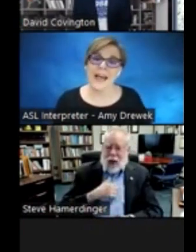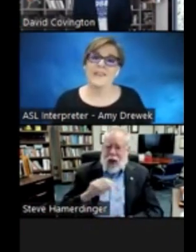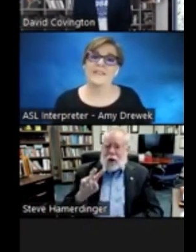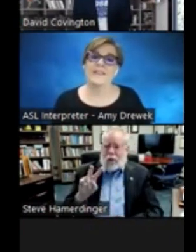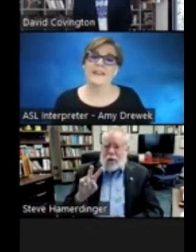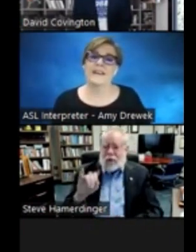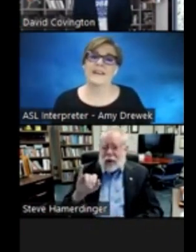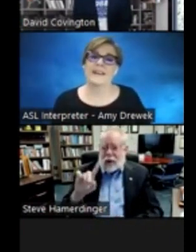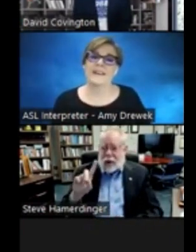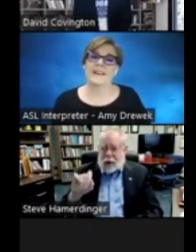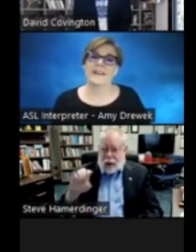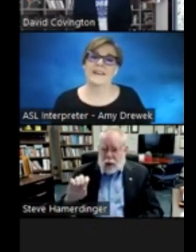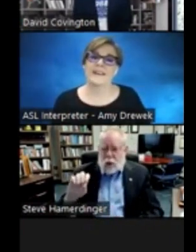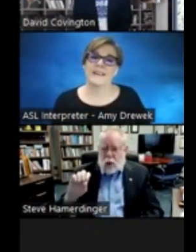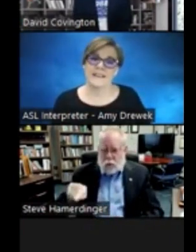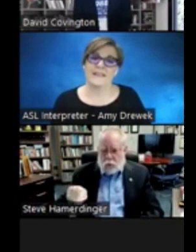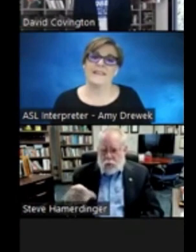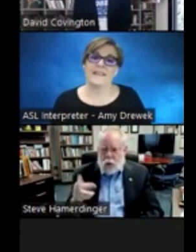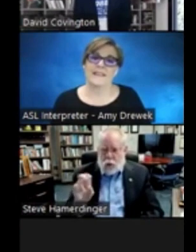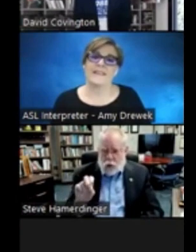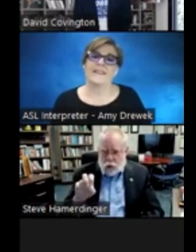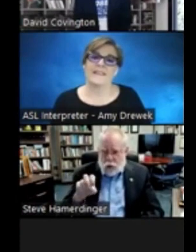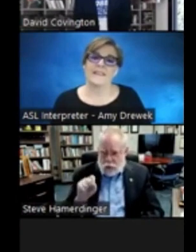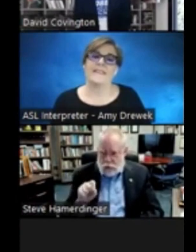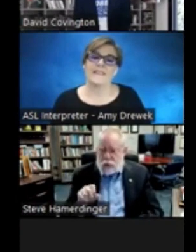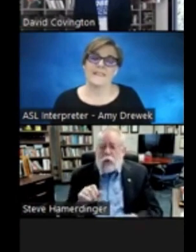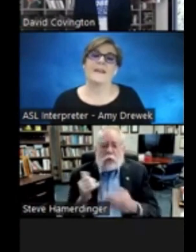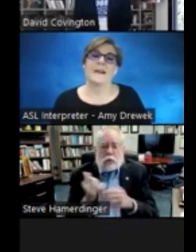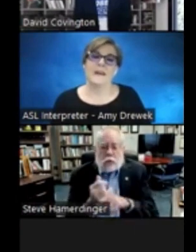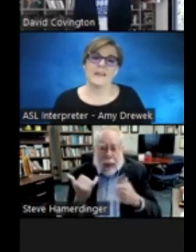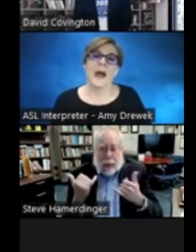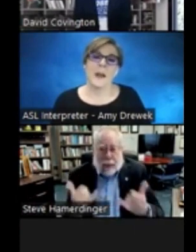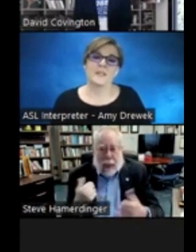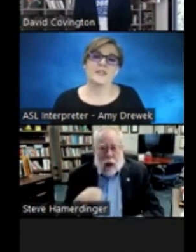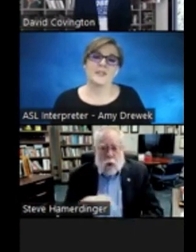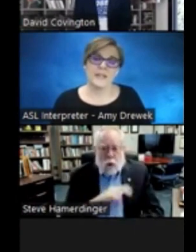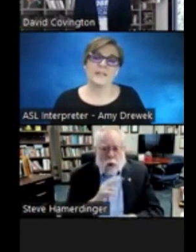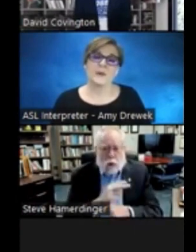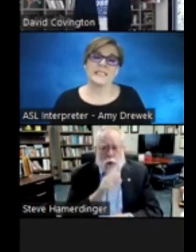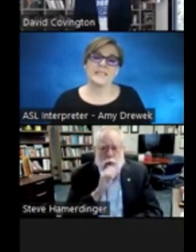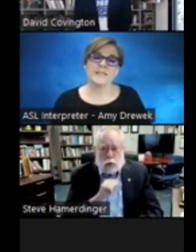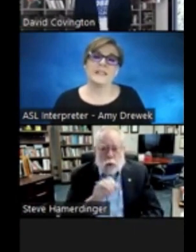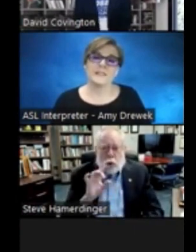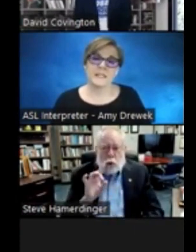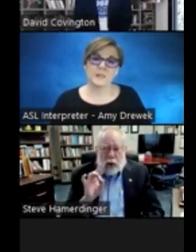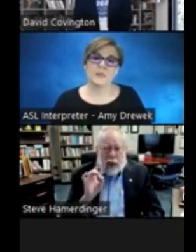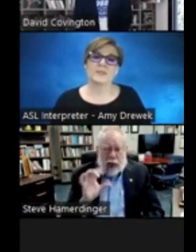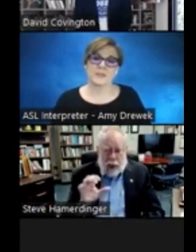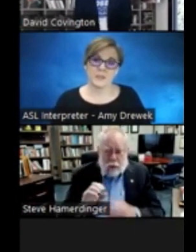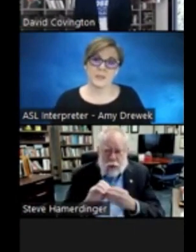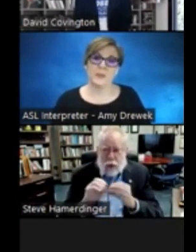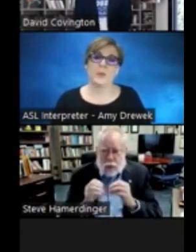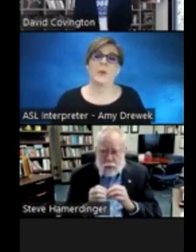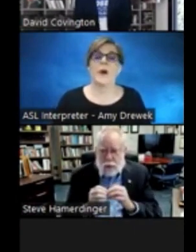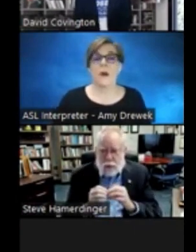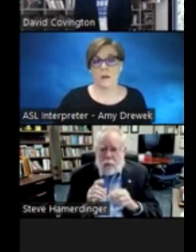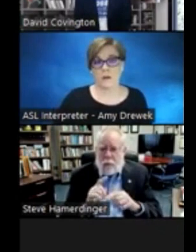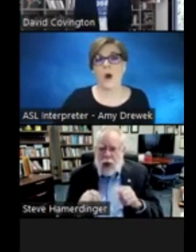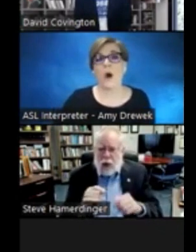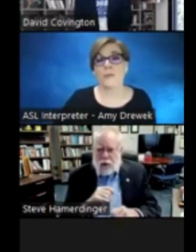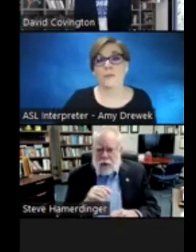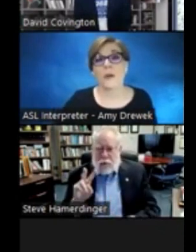HAVE THE OPPORTUNITY FOR DEAF INDIVIDUALS TO CALL THROUGH